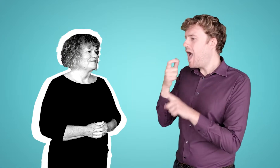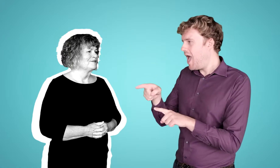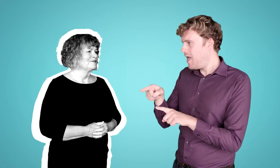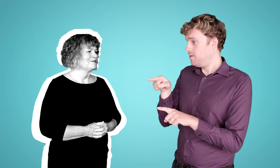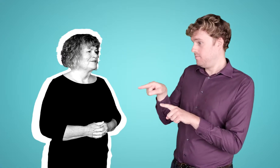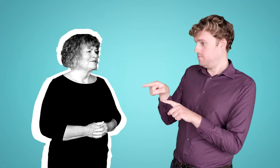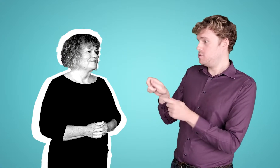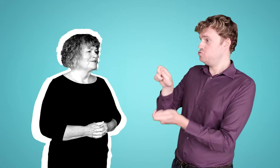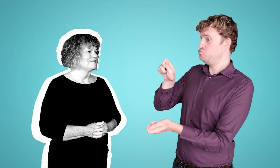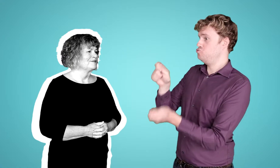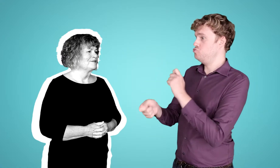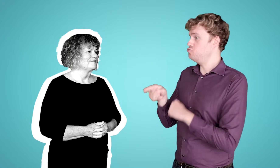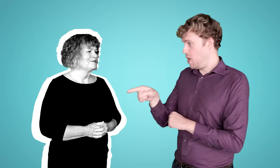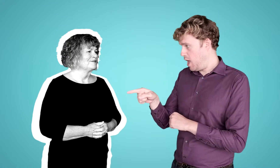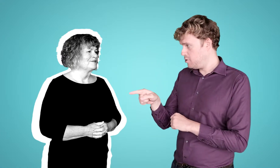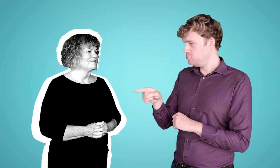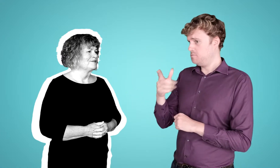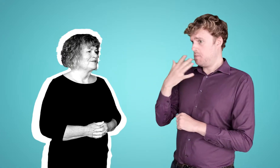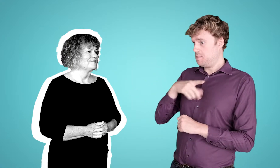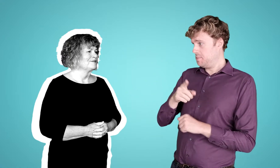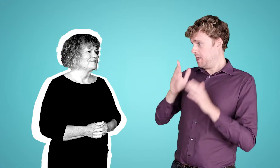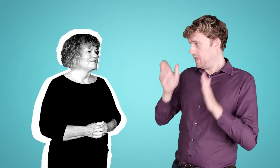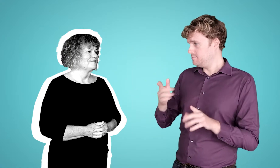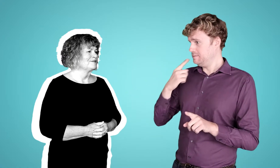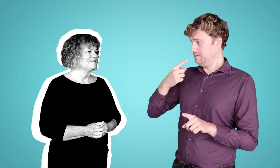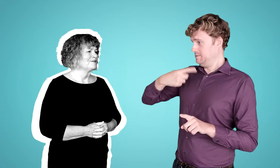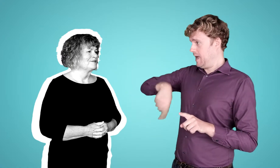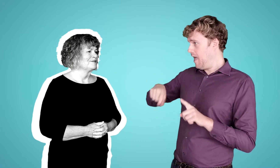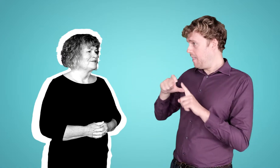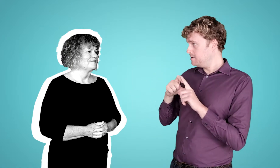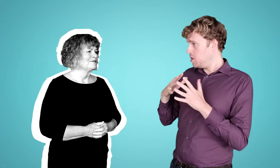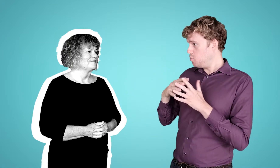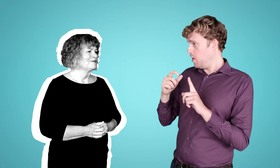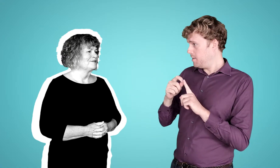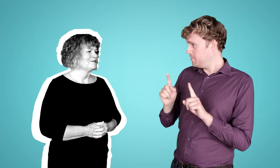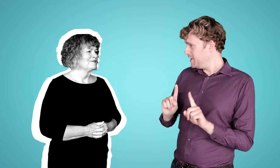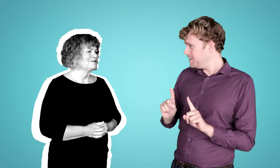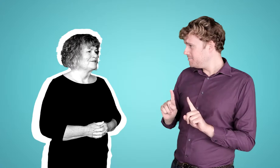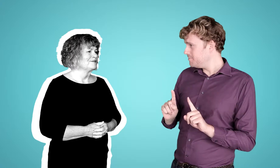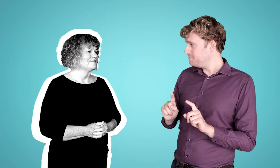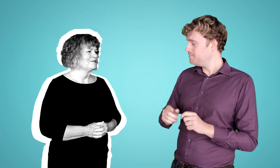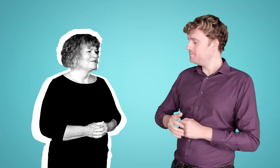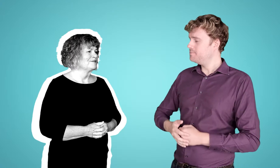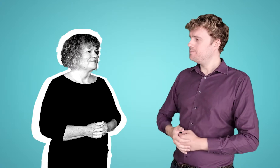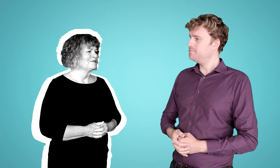I am providing care for change, do I have to let DWP know?